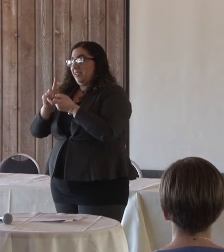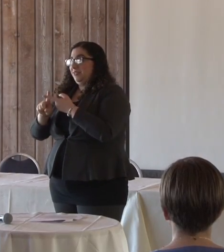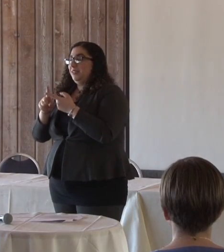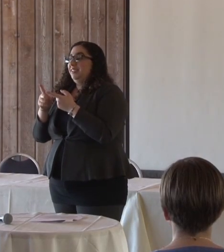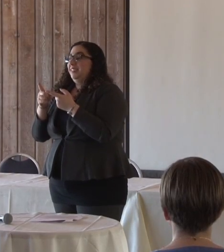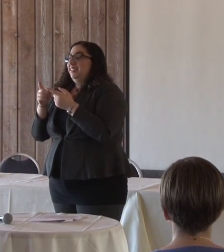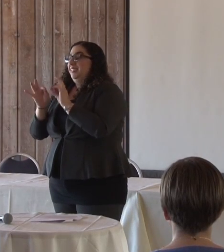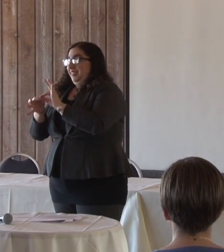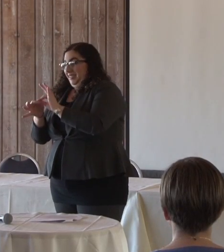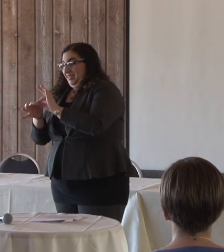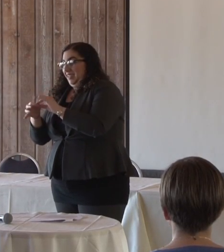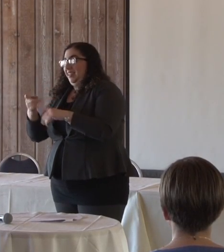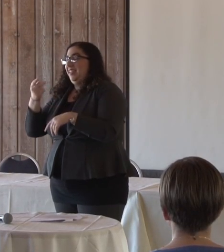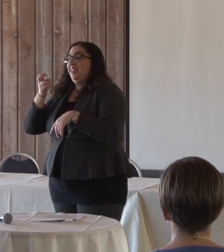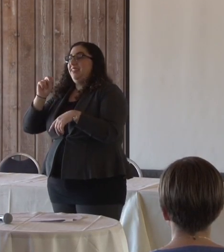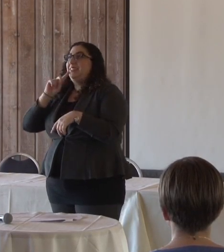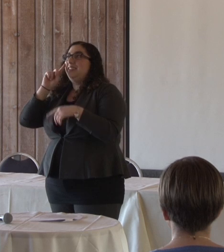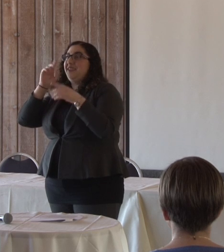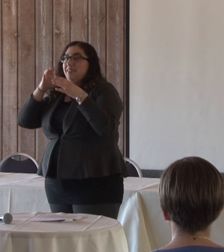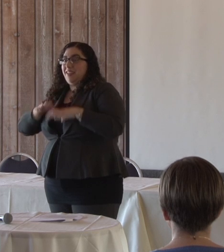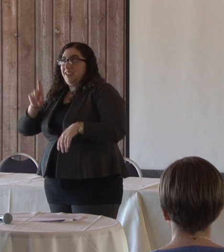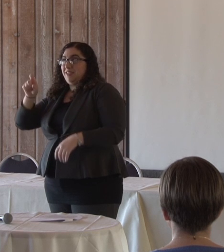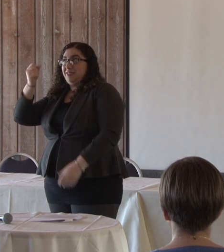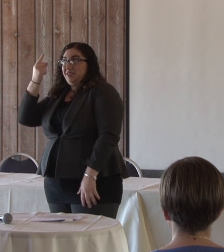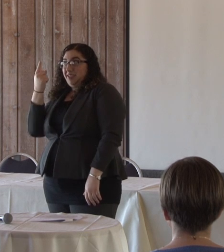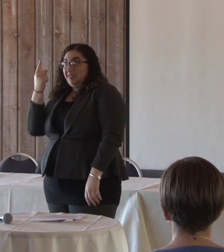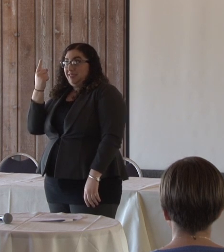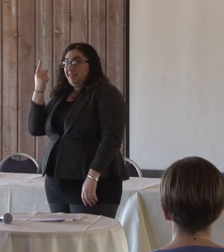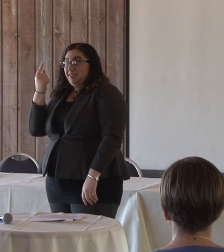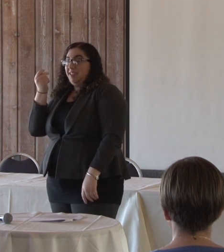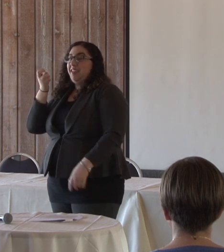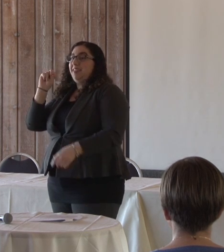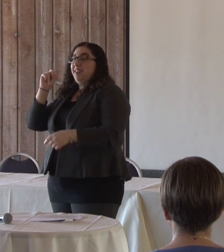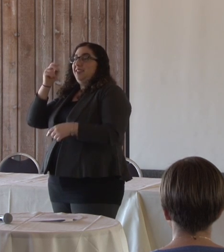time where you're speaking and the sign language interpreter has to interpret